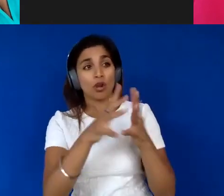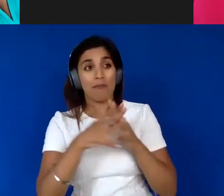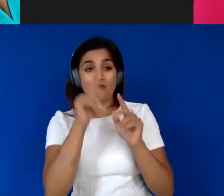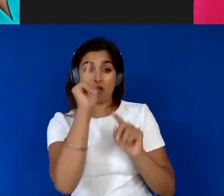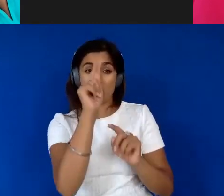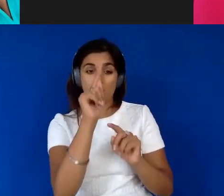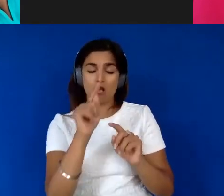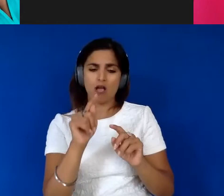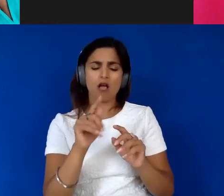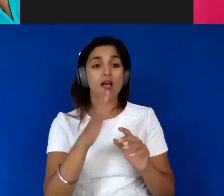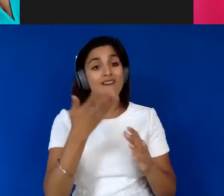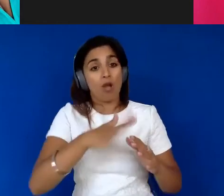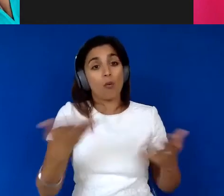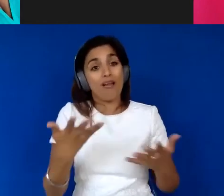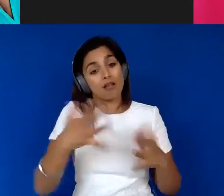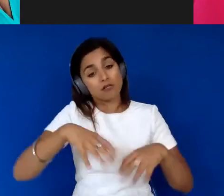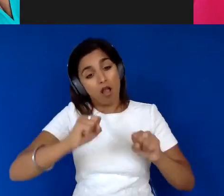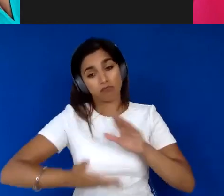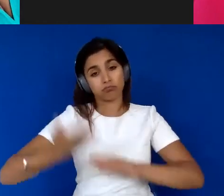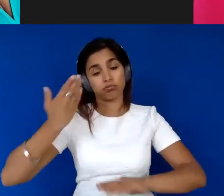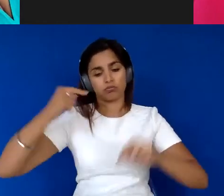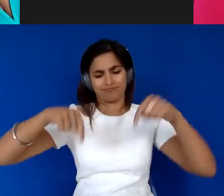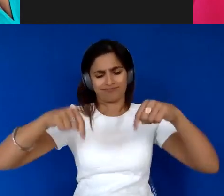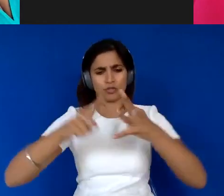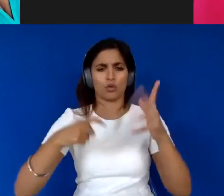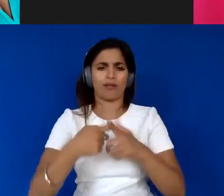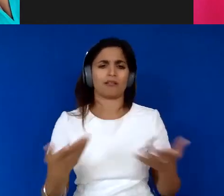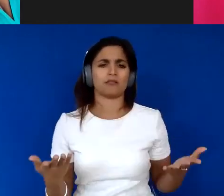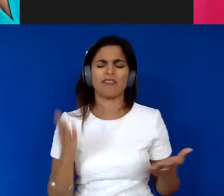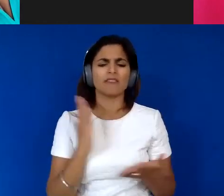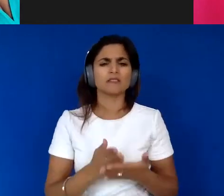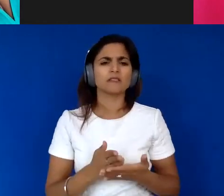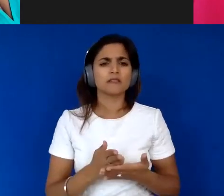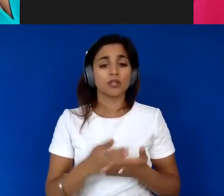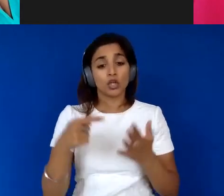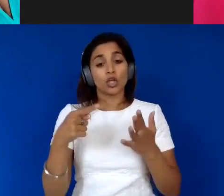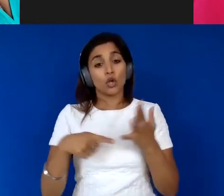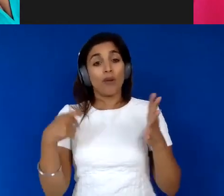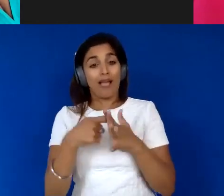here in the UK it was like the UK were the teachers or one of the teachers of